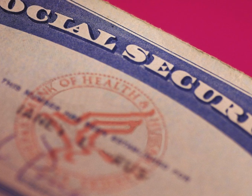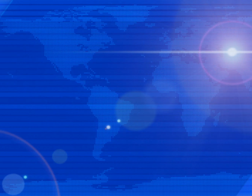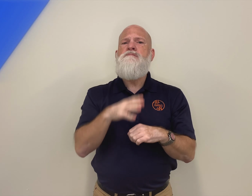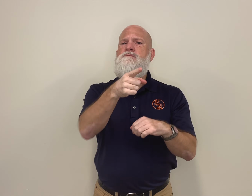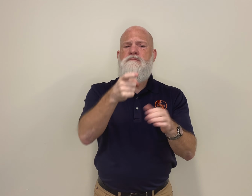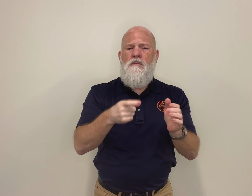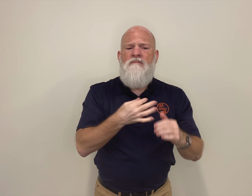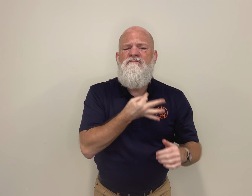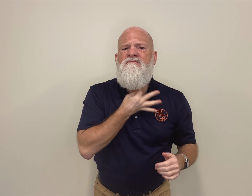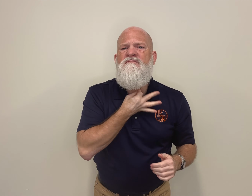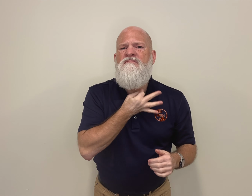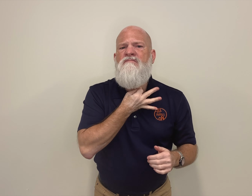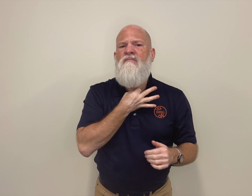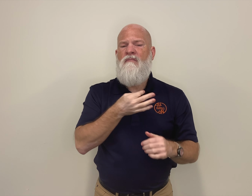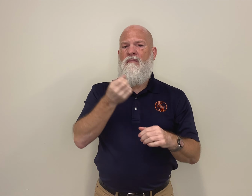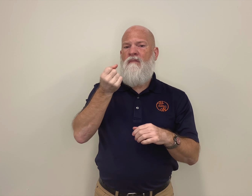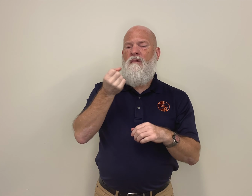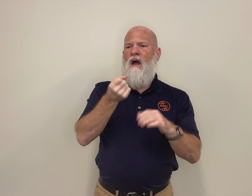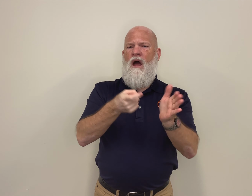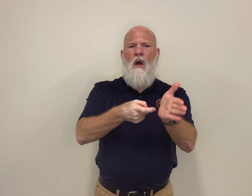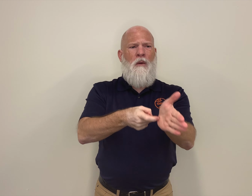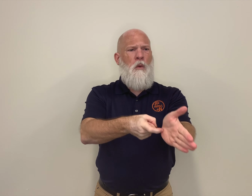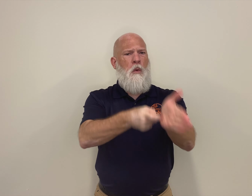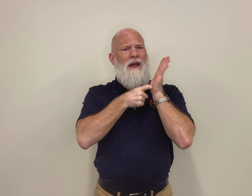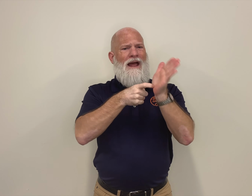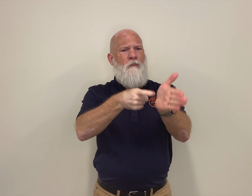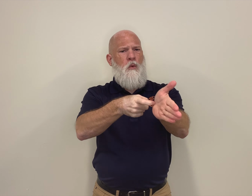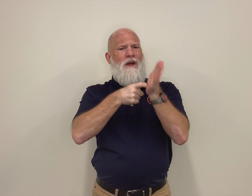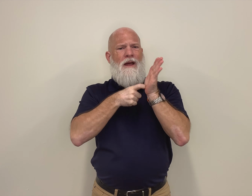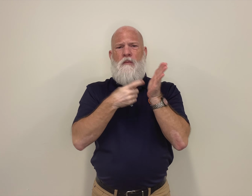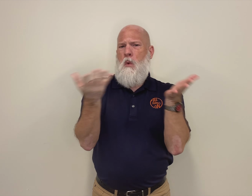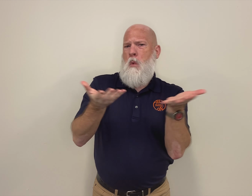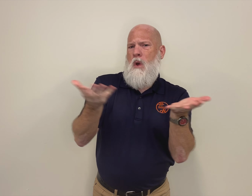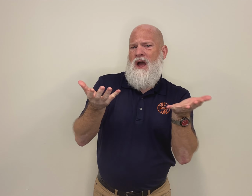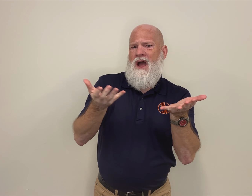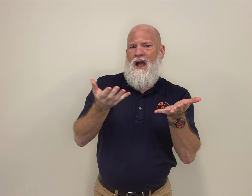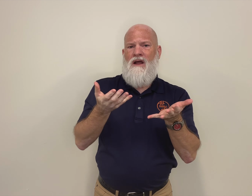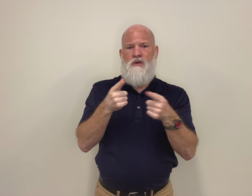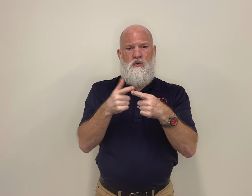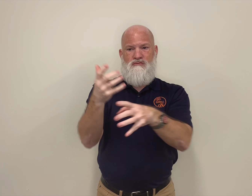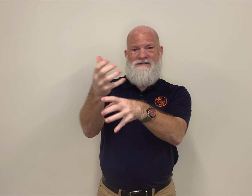Now you might be wondering, what kind of requirements do I need to meet to be eligible for a check?